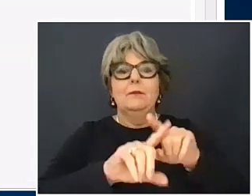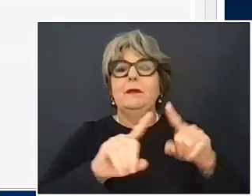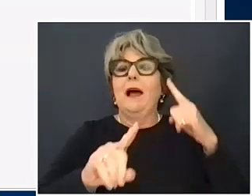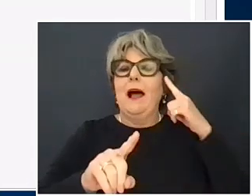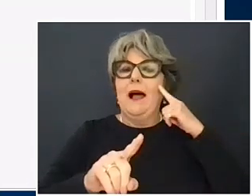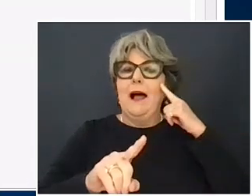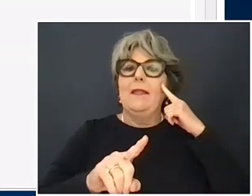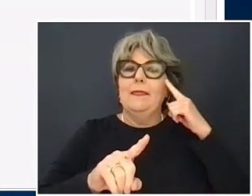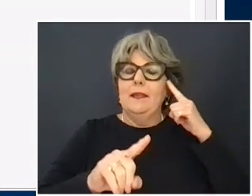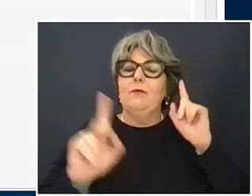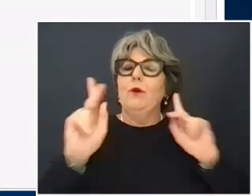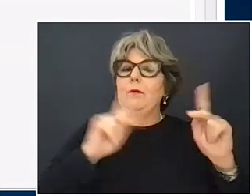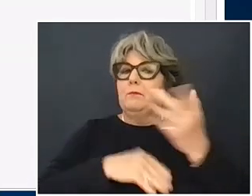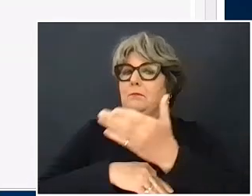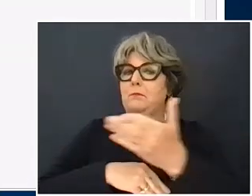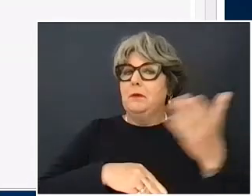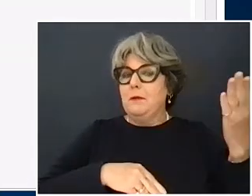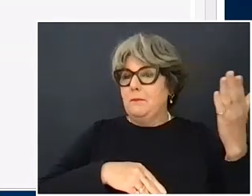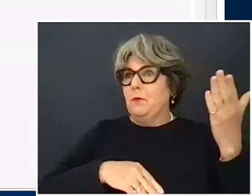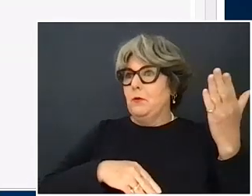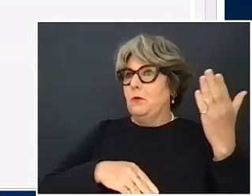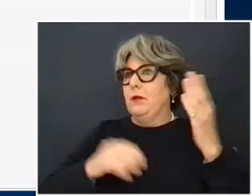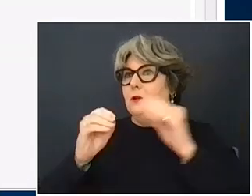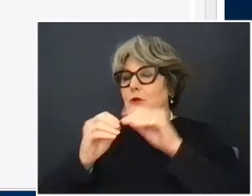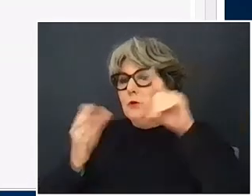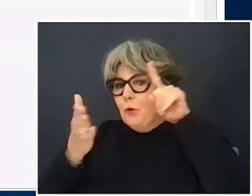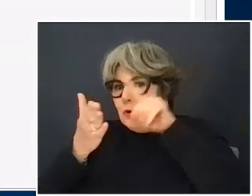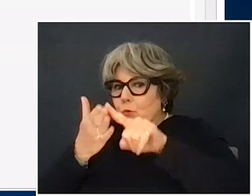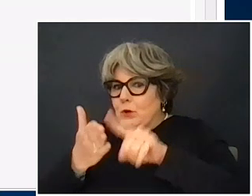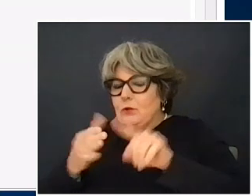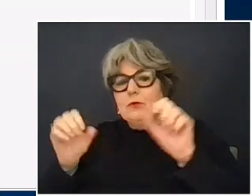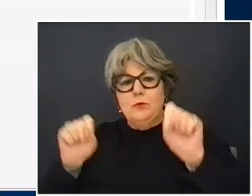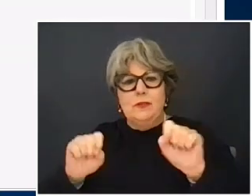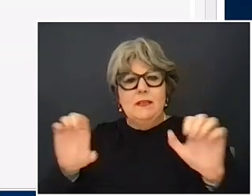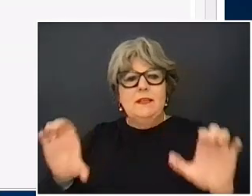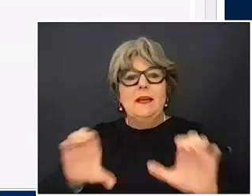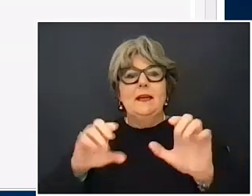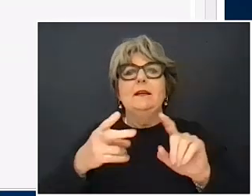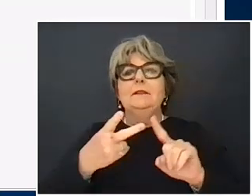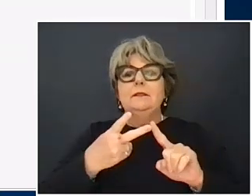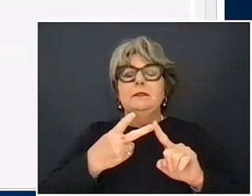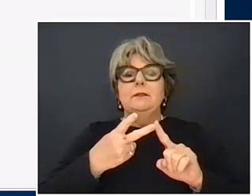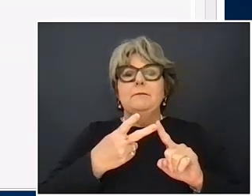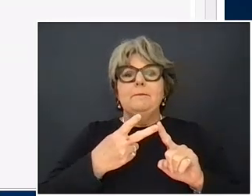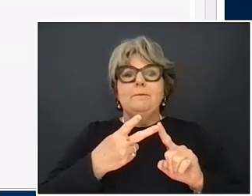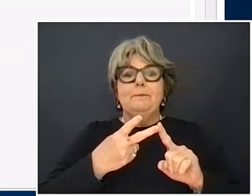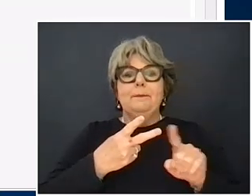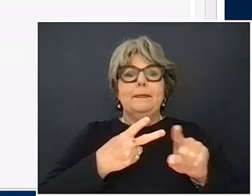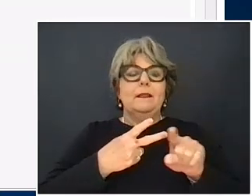suggest and maybe do some research on our own. Yeah. There's a little bit of continuation